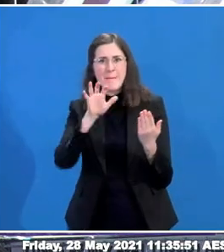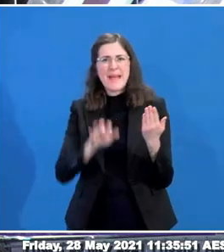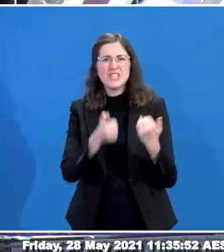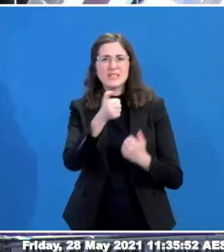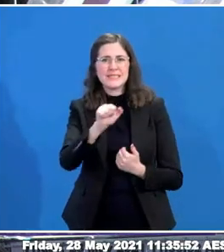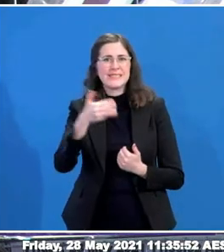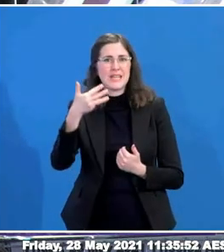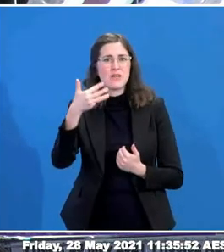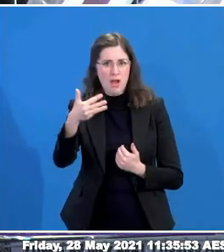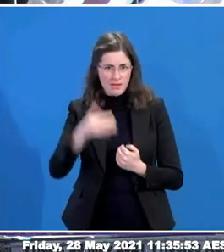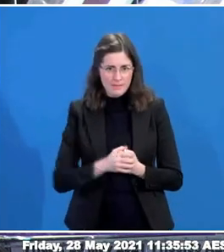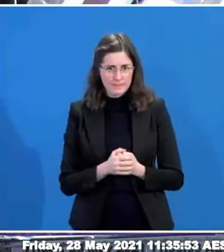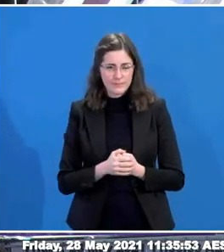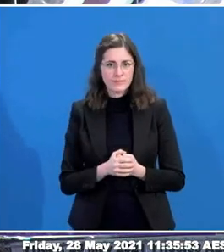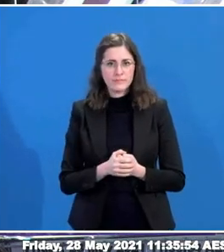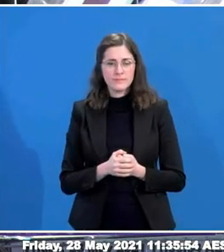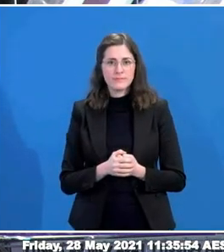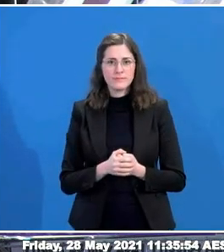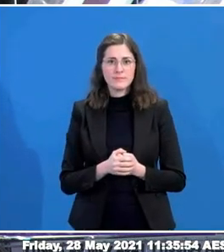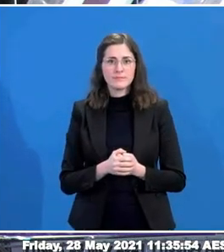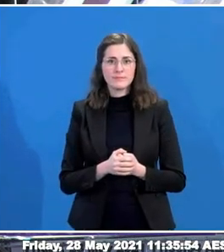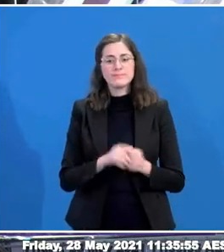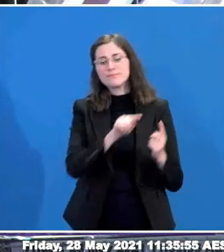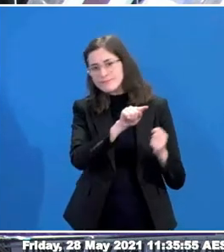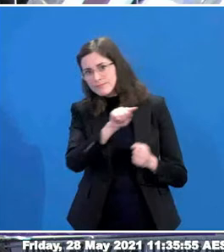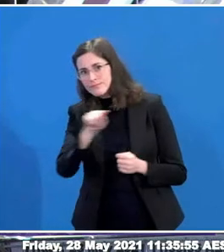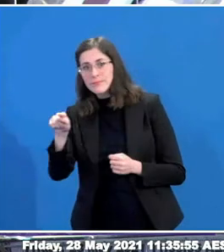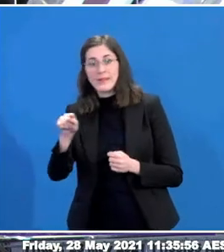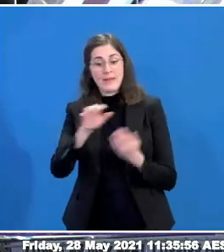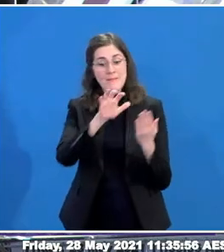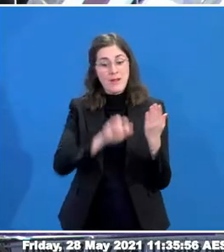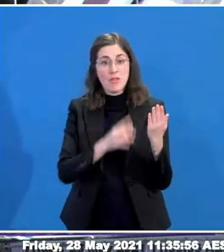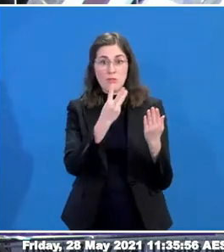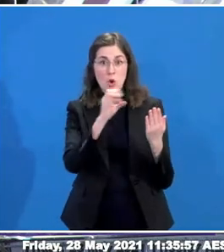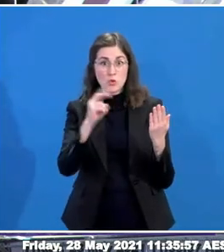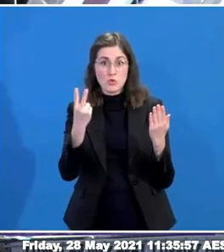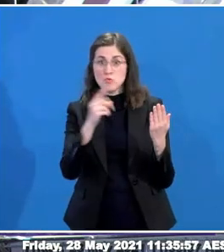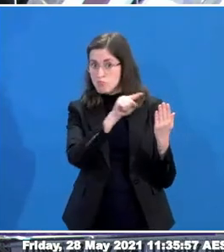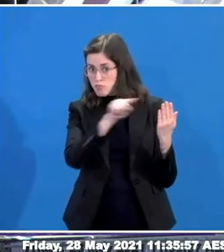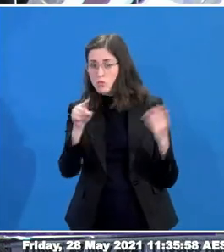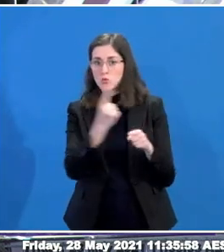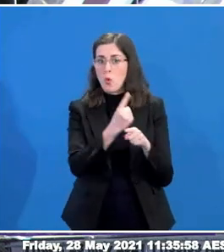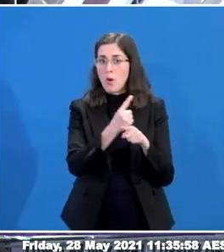statement through to paragraph 302. Thank you.